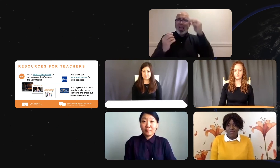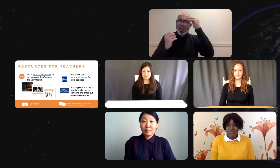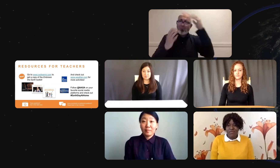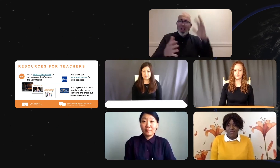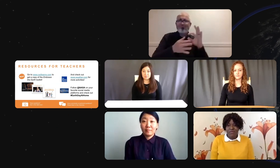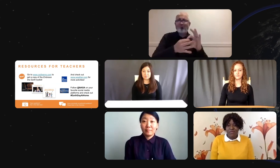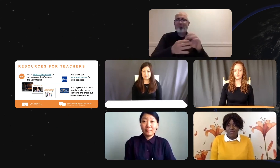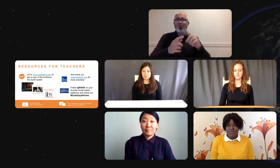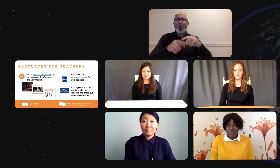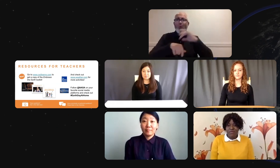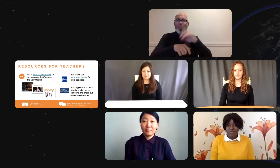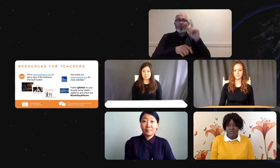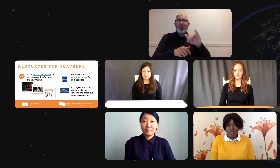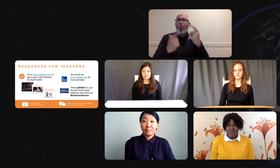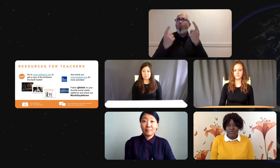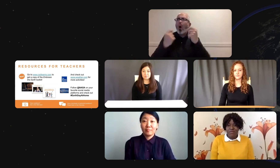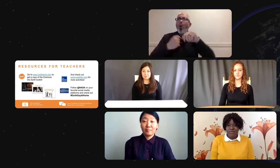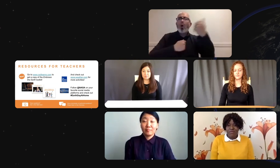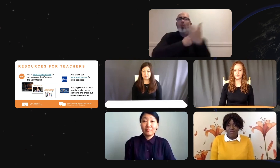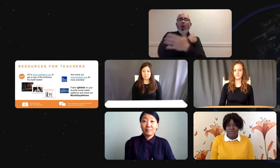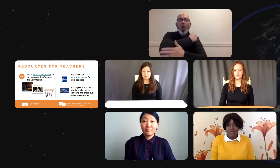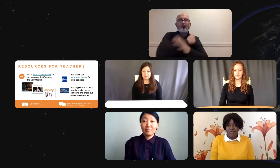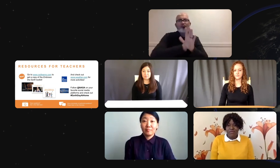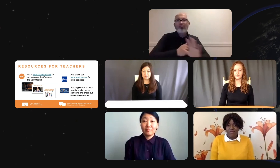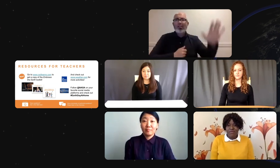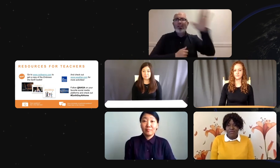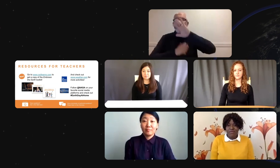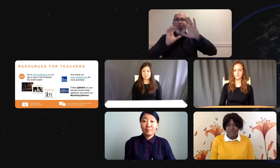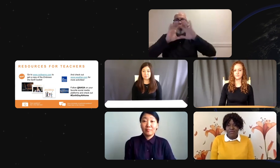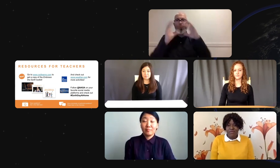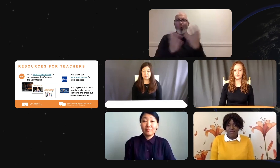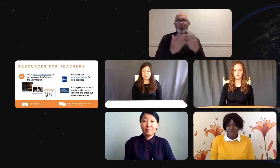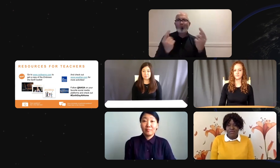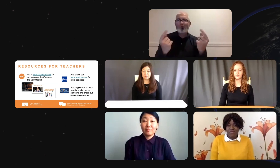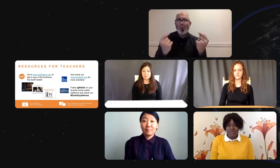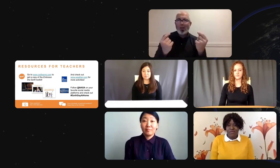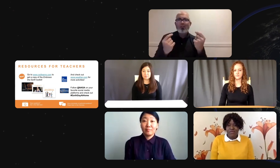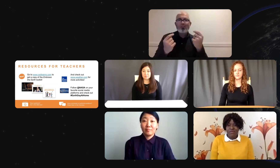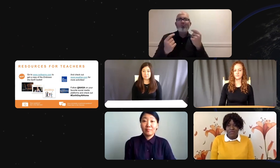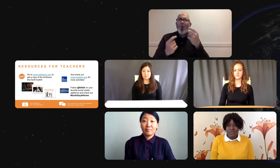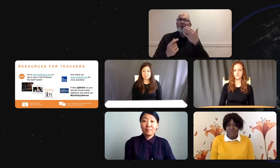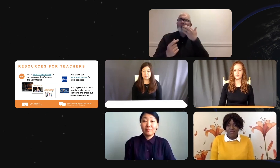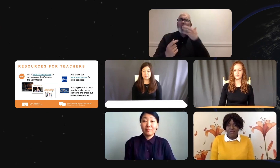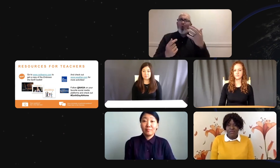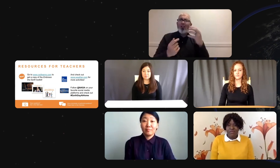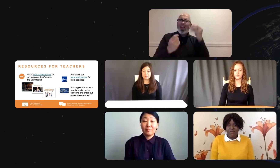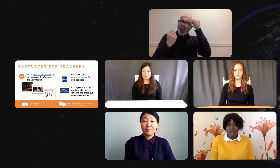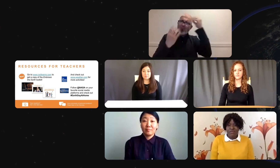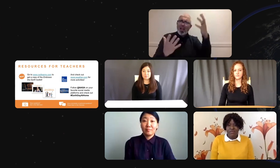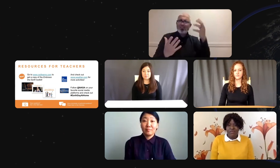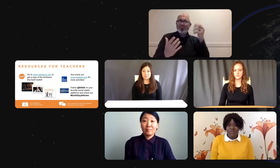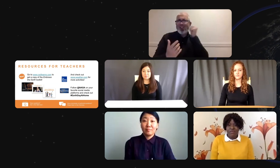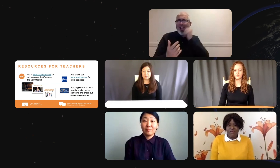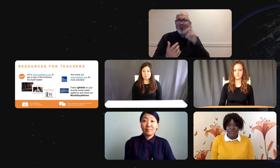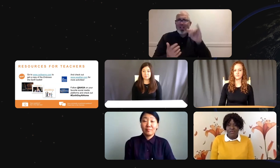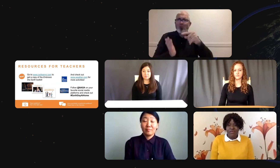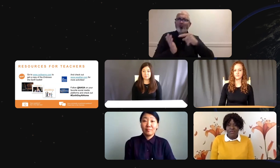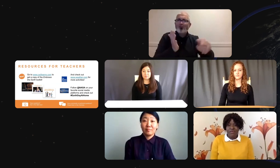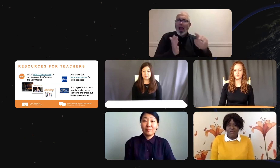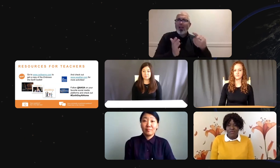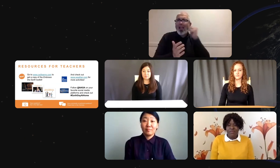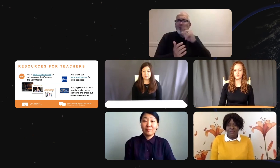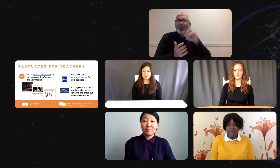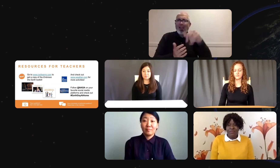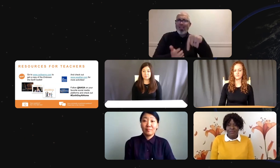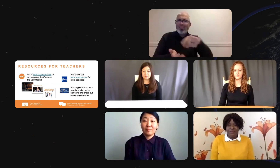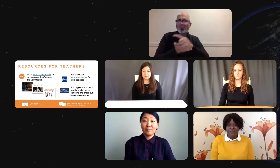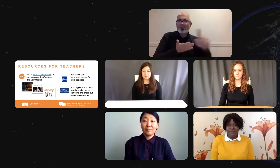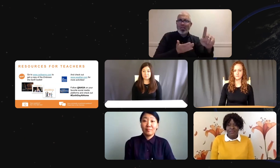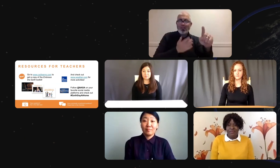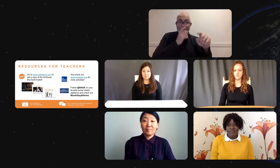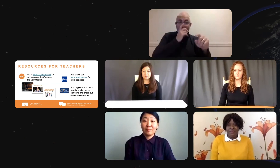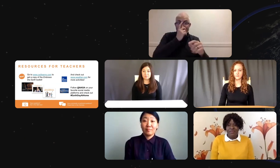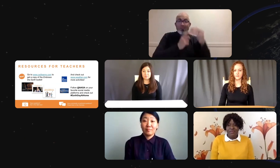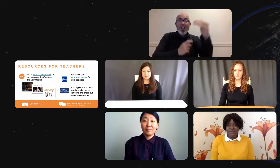They have activities you can do and download.